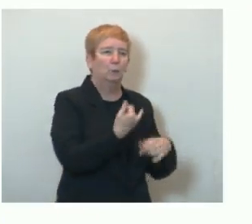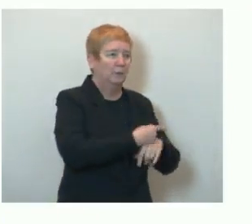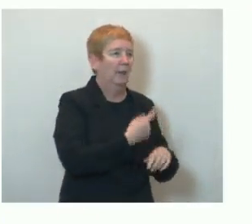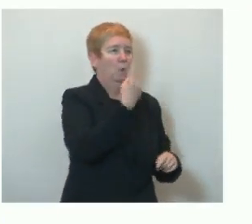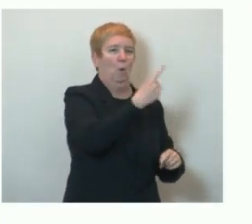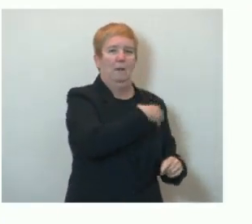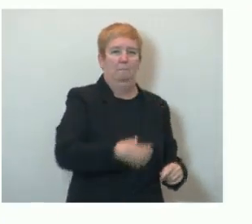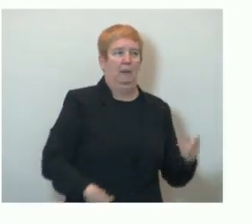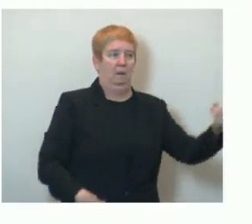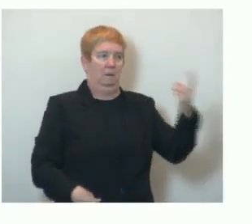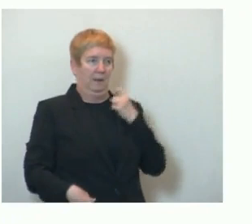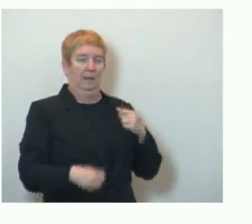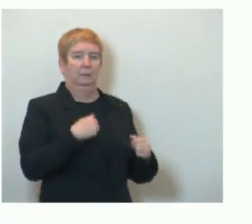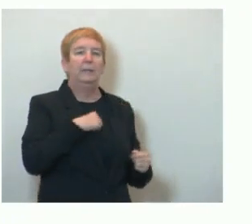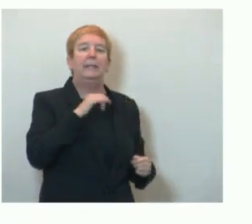WE’RE TALKING WITH THE MAYOR’S TODAY.